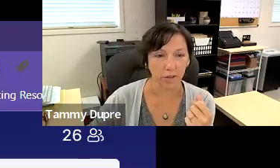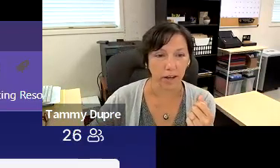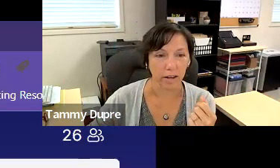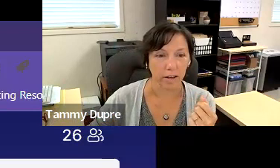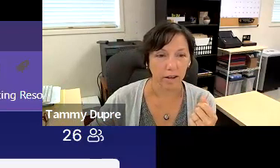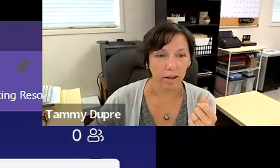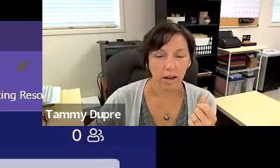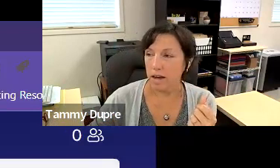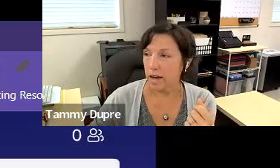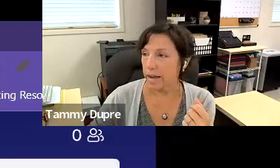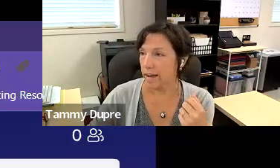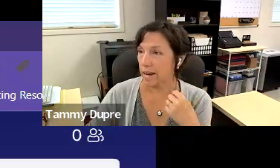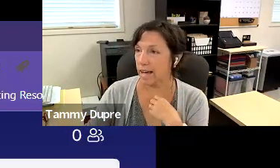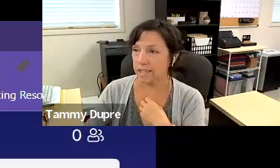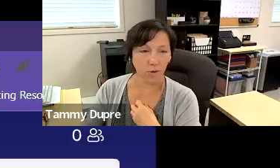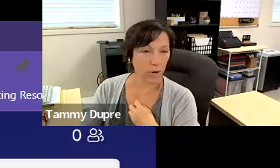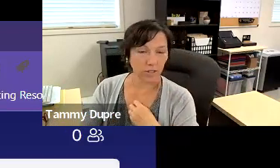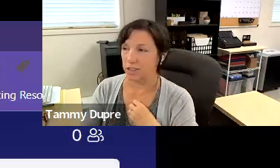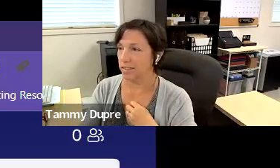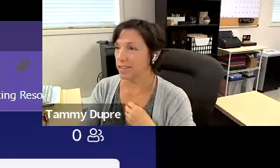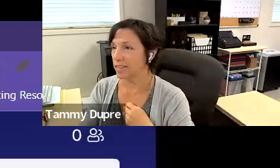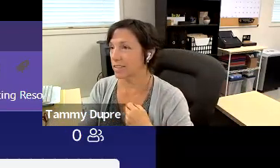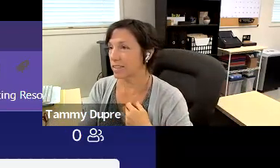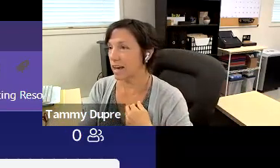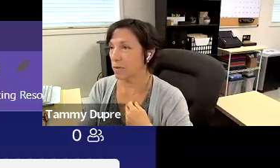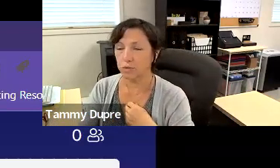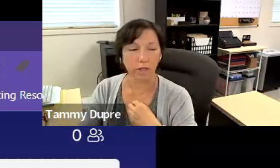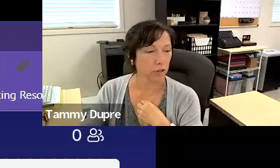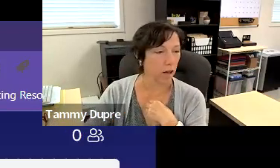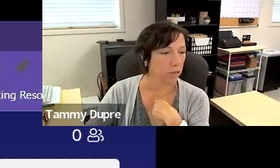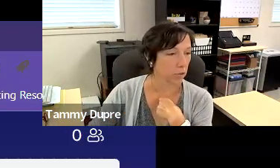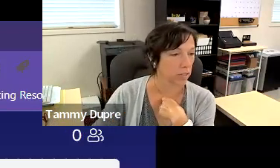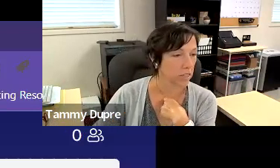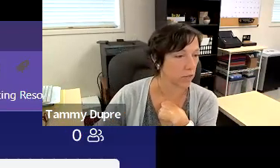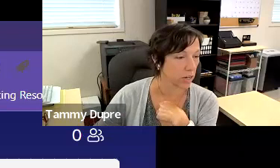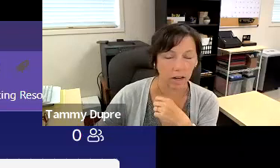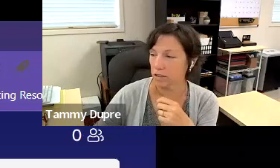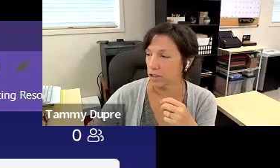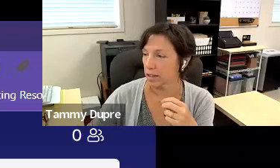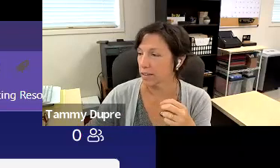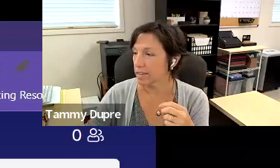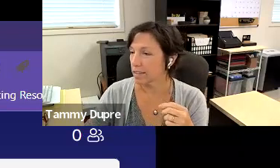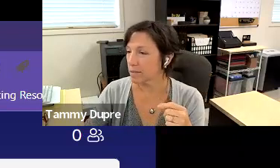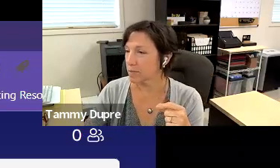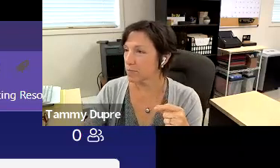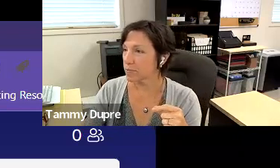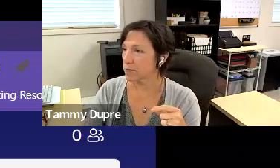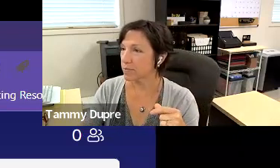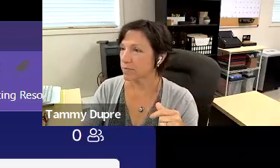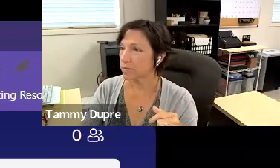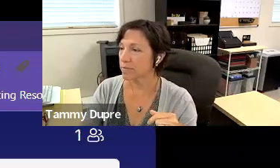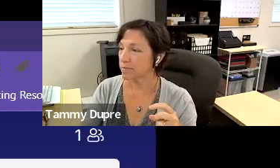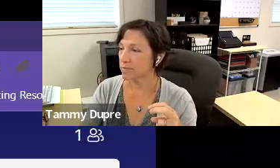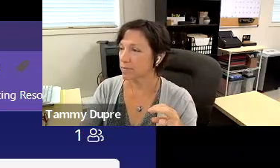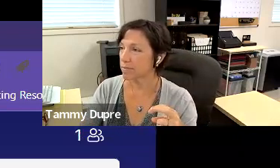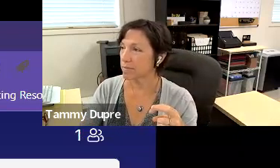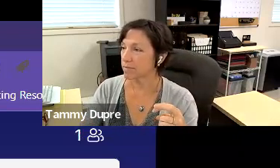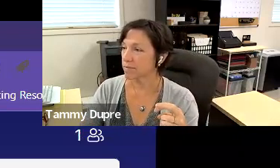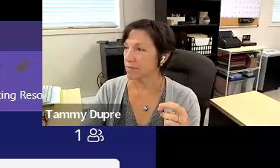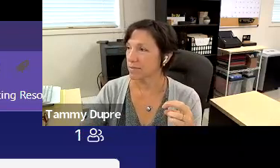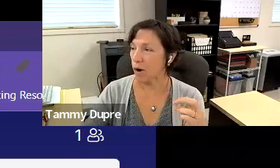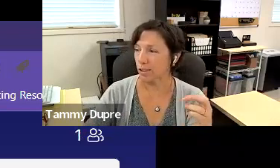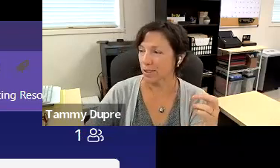Lot of coordinators, okay? And last question. How would you rate your knowledge on assistive technology?